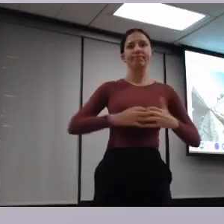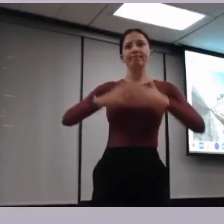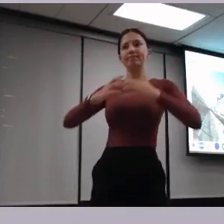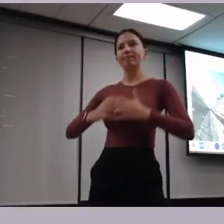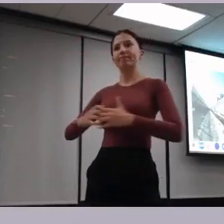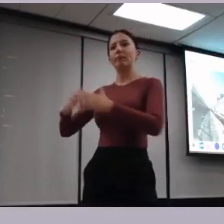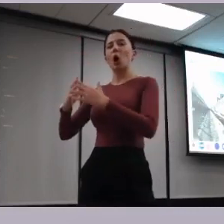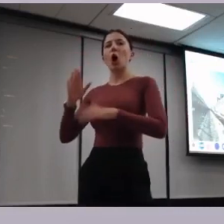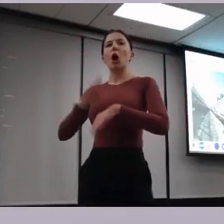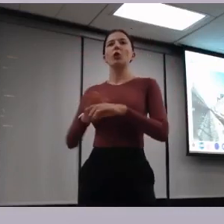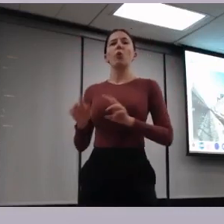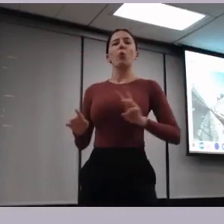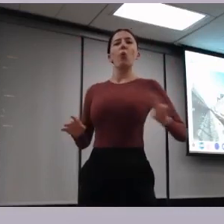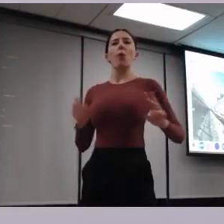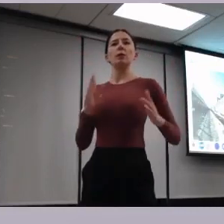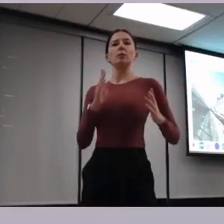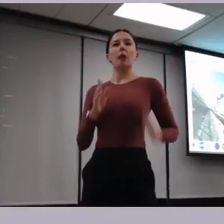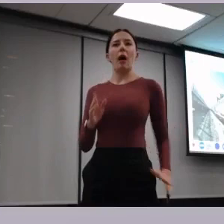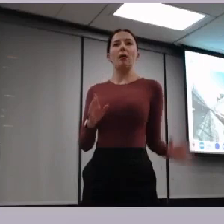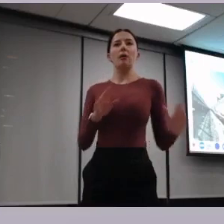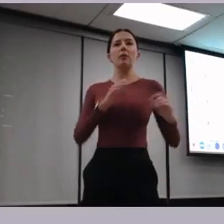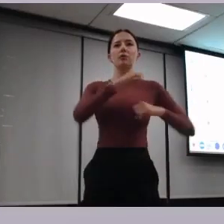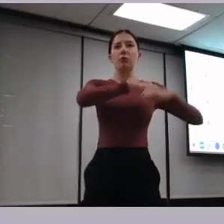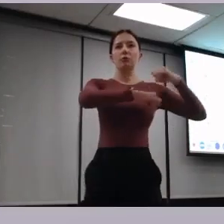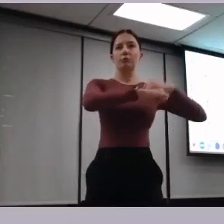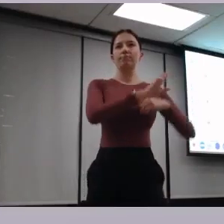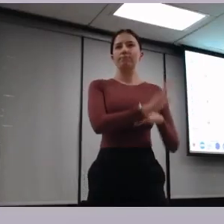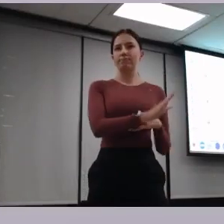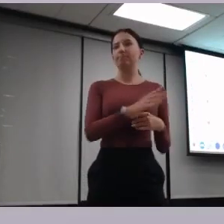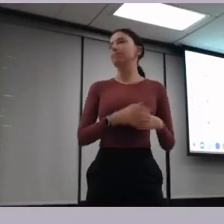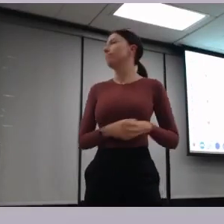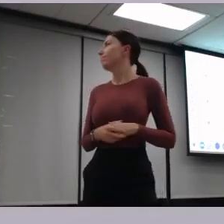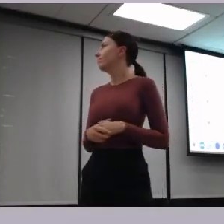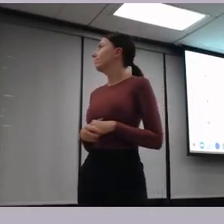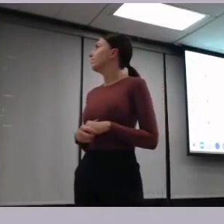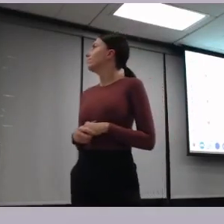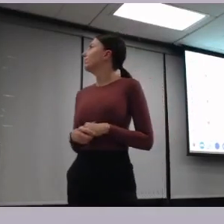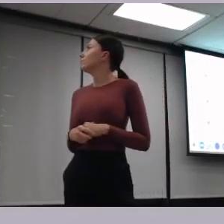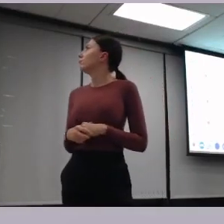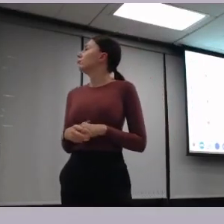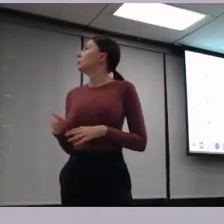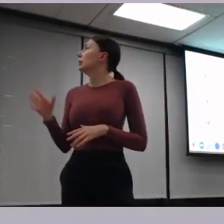For the west side of the structure. Next slide, please. Yes, the activation goals.